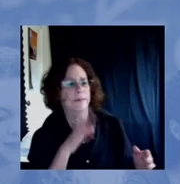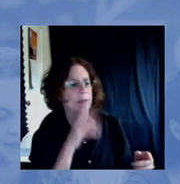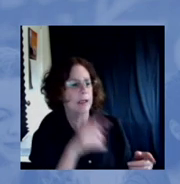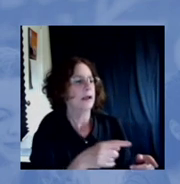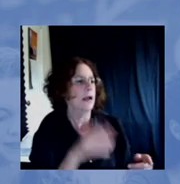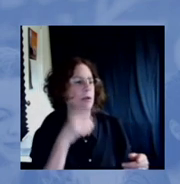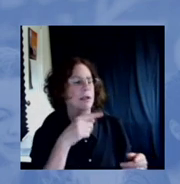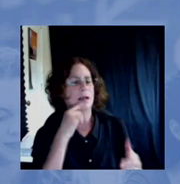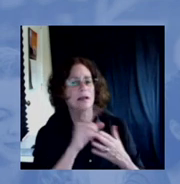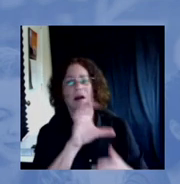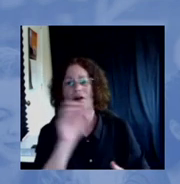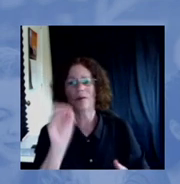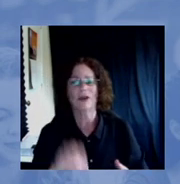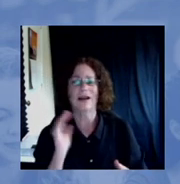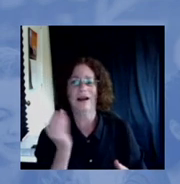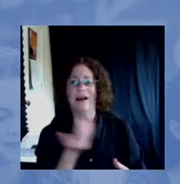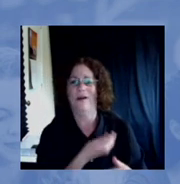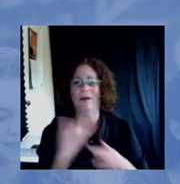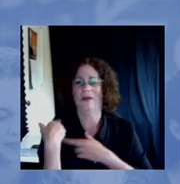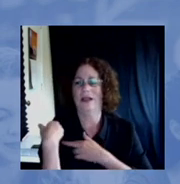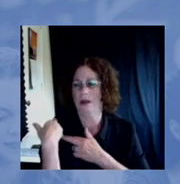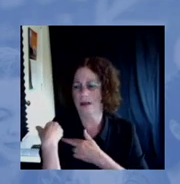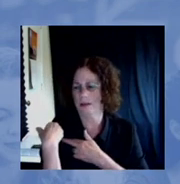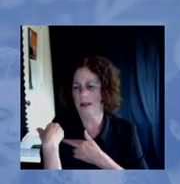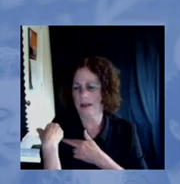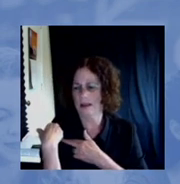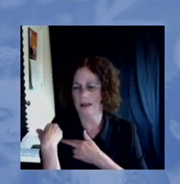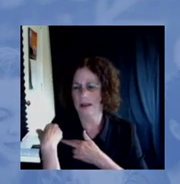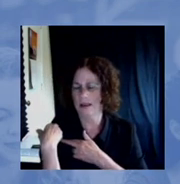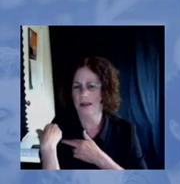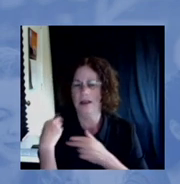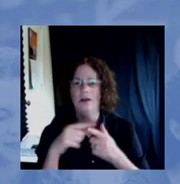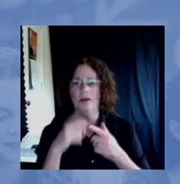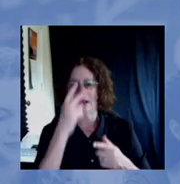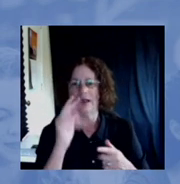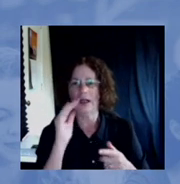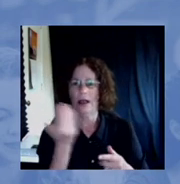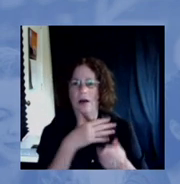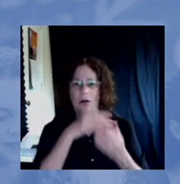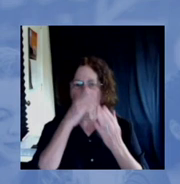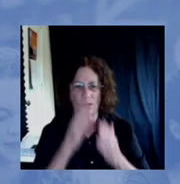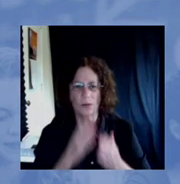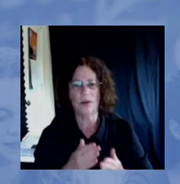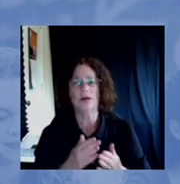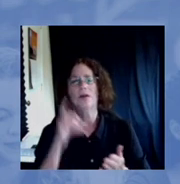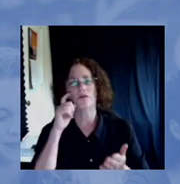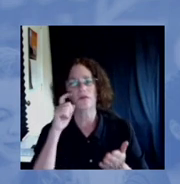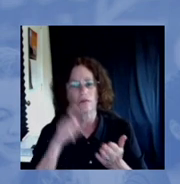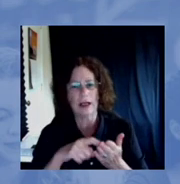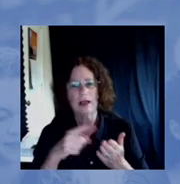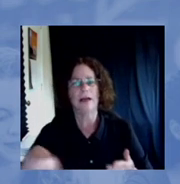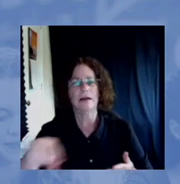OUR RESPONSIBILITY TO SEE OUR STUDENTS, TO RECOGNIZE THEM, TO VALUE THEM, TO HAVE EVERY